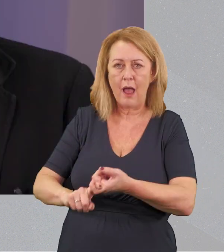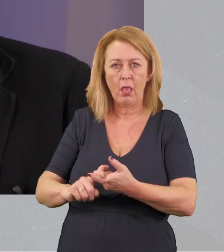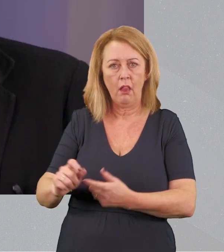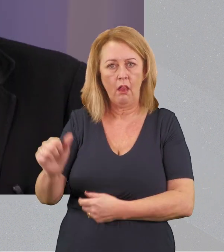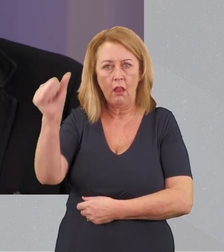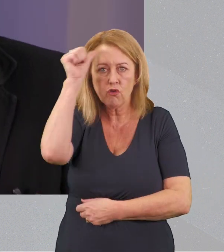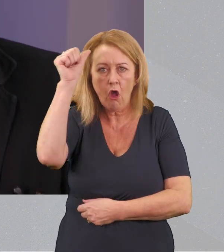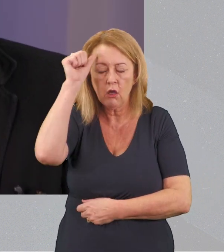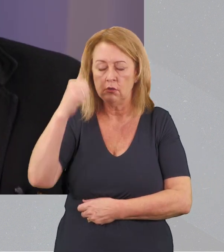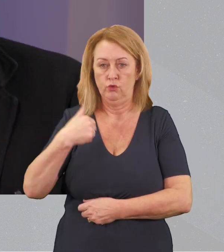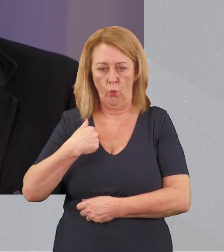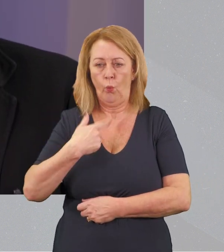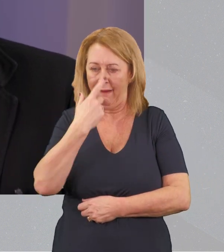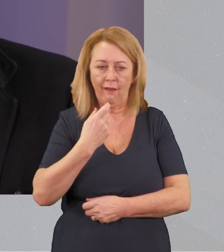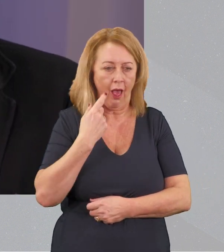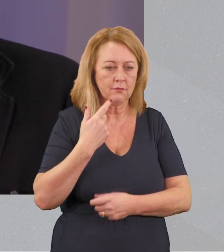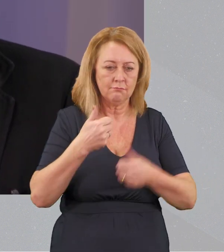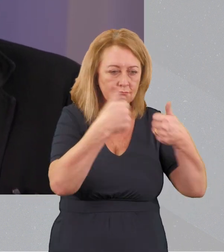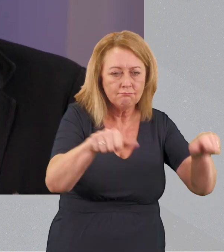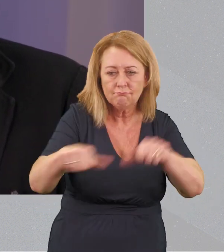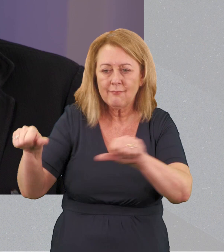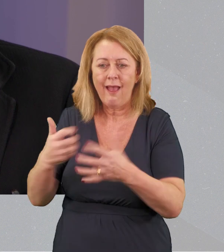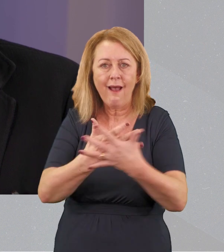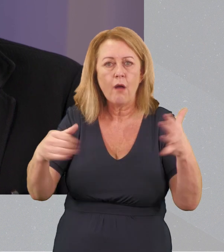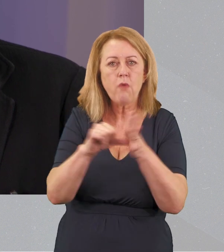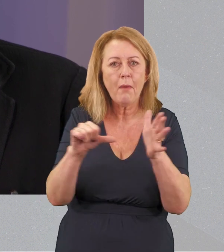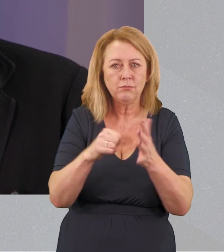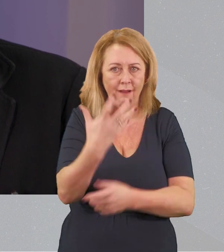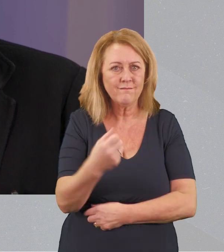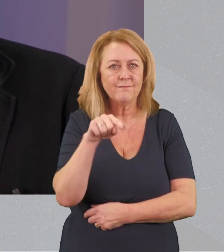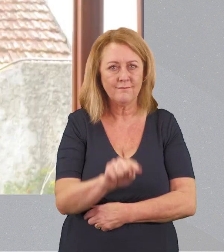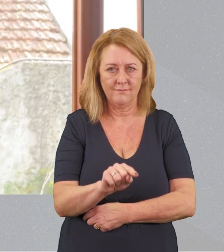to give us the opportunity to solve the problems that lie in front of us.